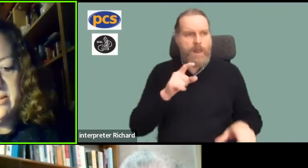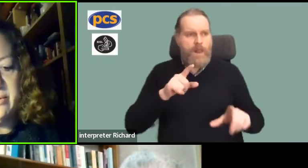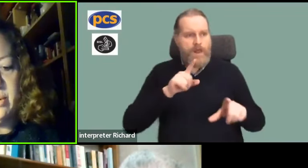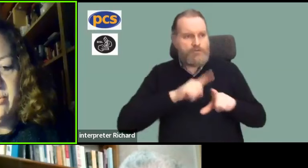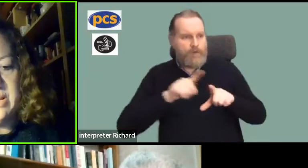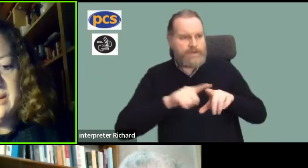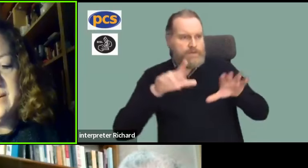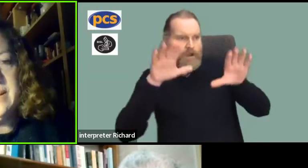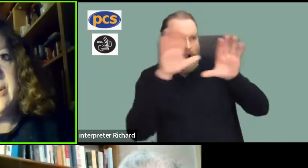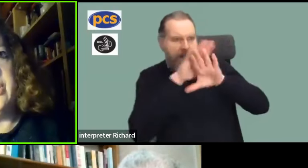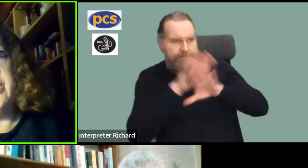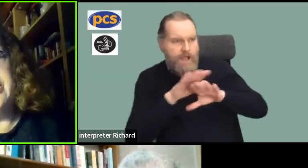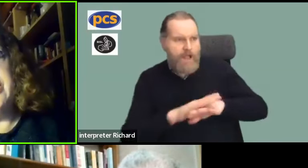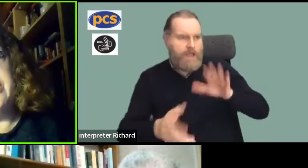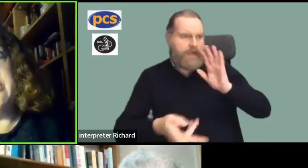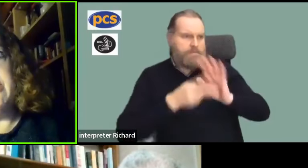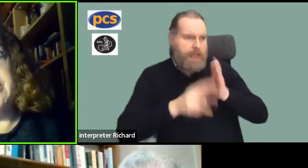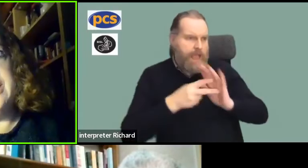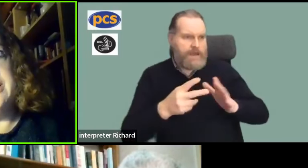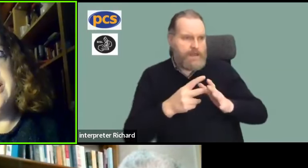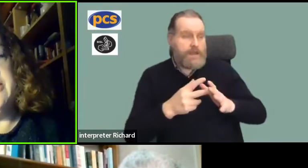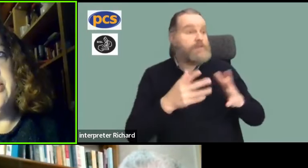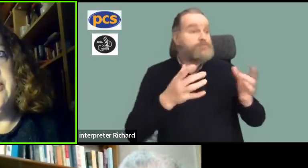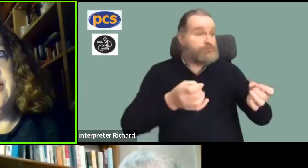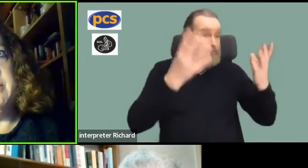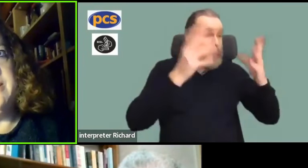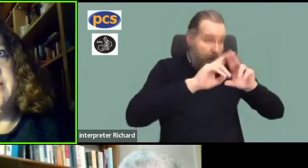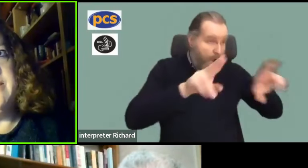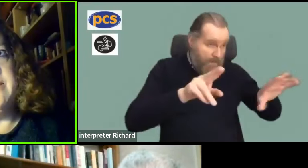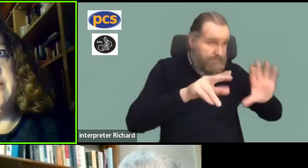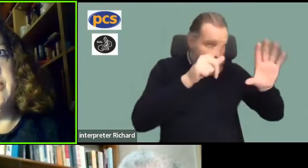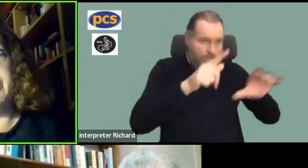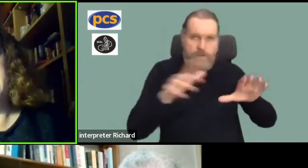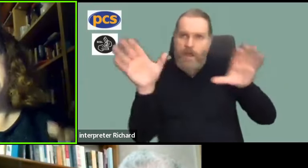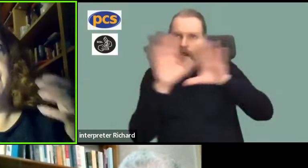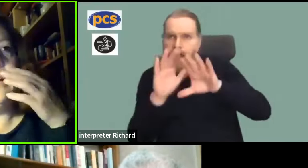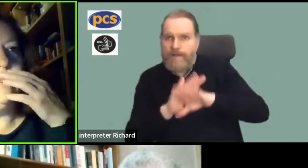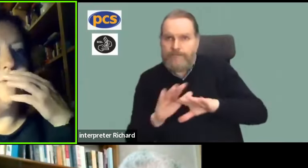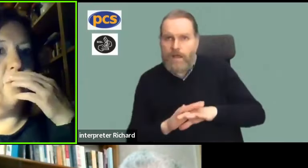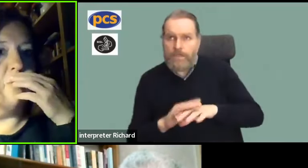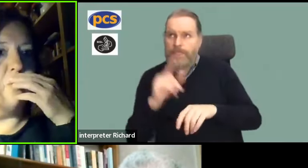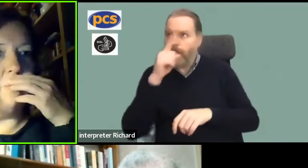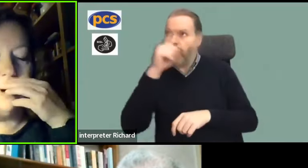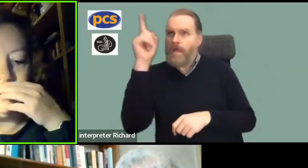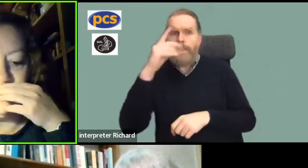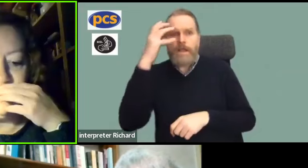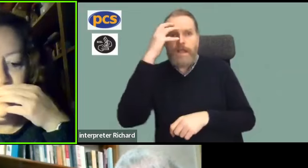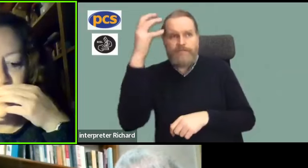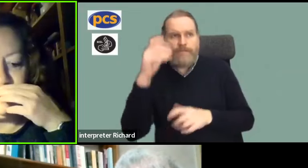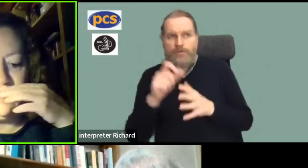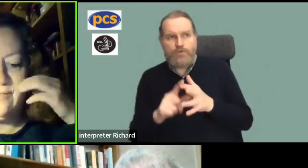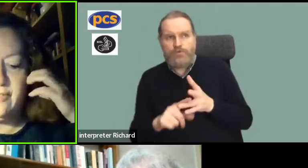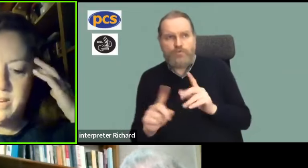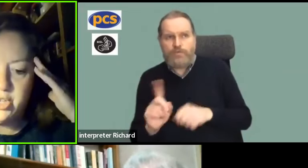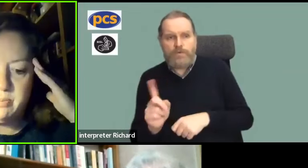ncy. Yes I suppose that the question has suppose it the question is I don't know if we've really ly got an answer on that ly got an answer on that I don't know if they'd be on the call